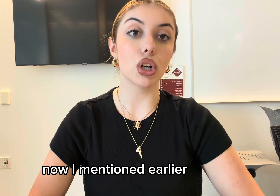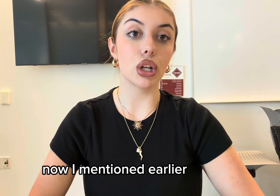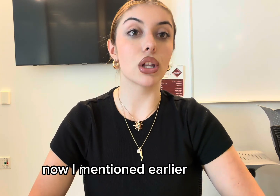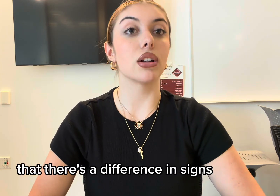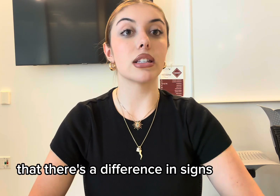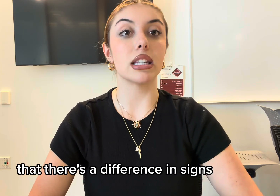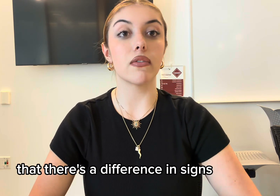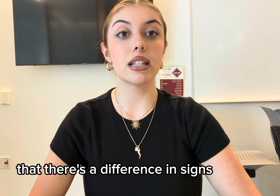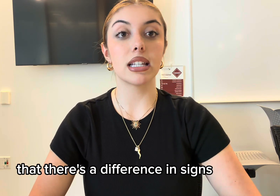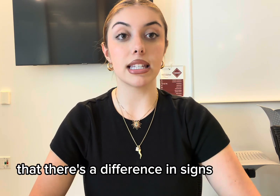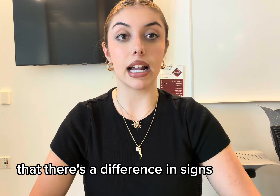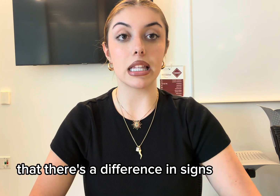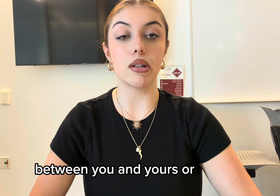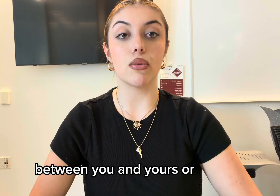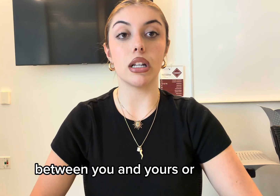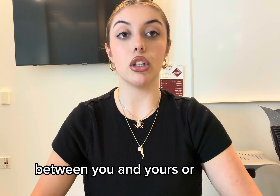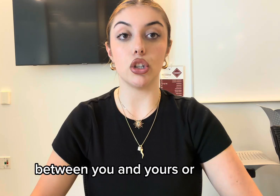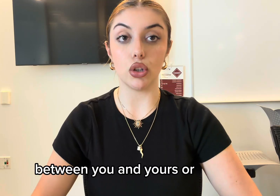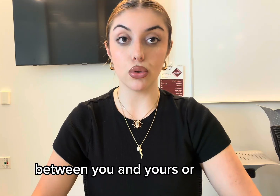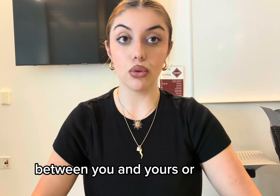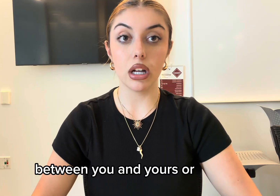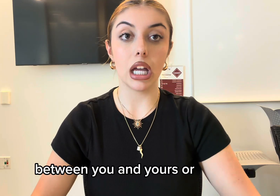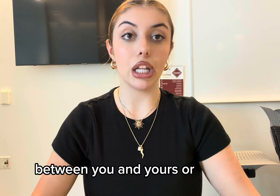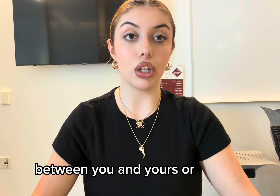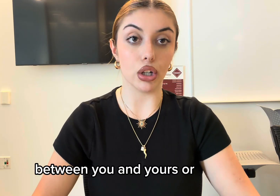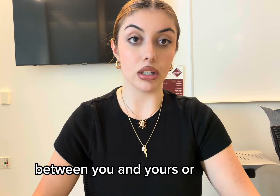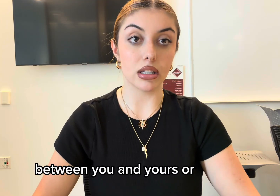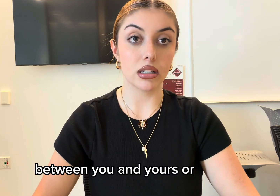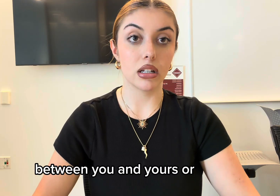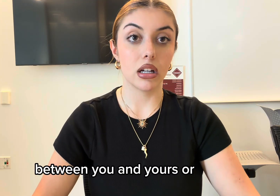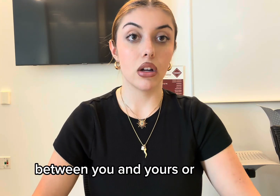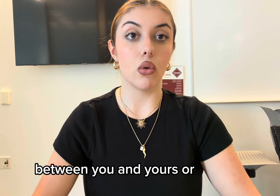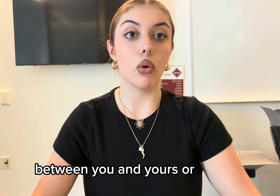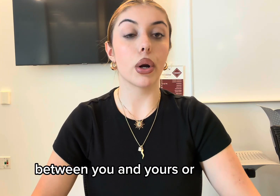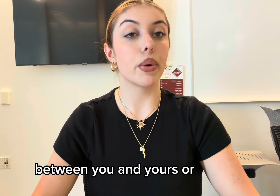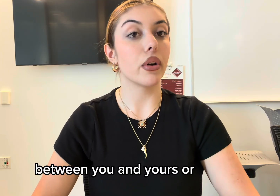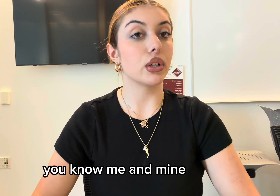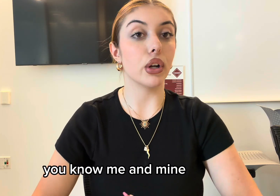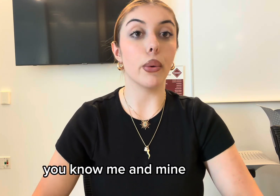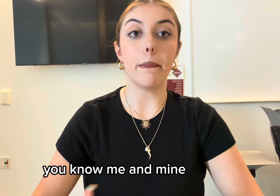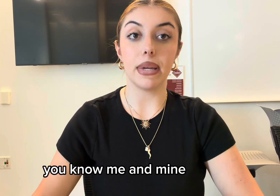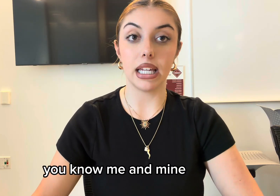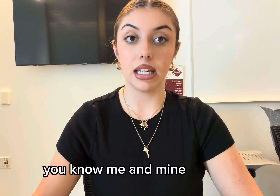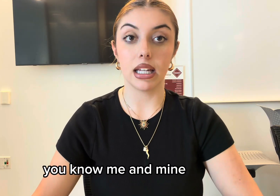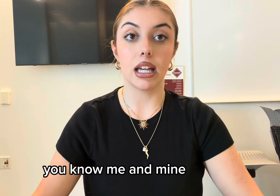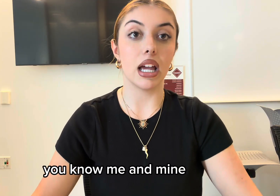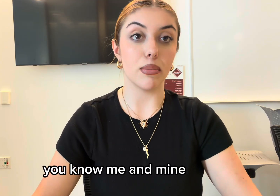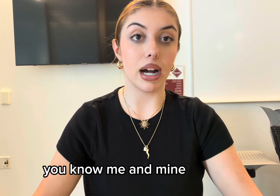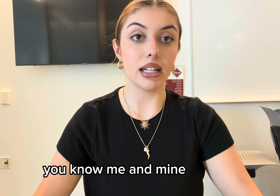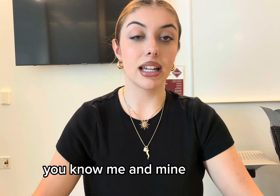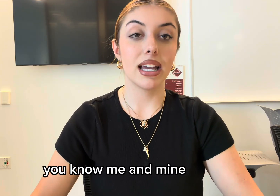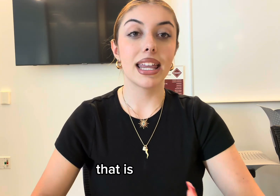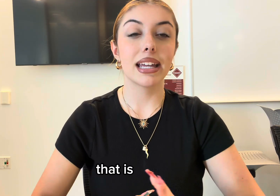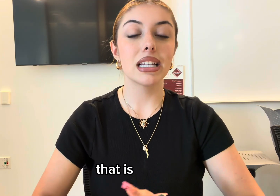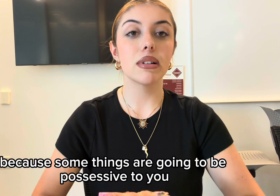earlier that there's a difference in signs between you and yours or you know me and mine. That is